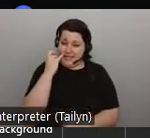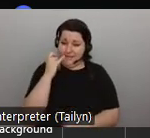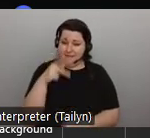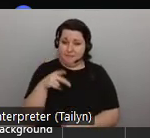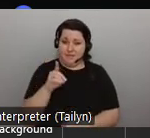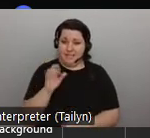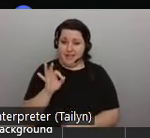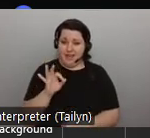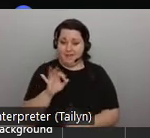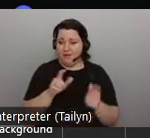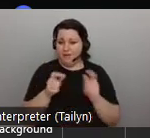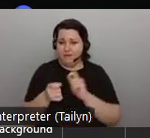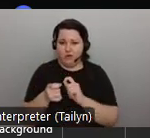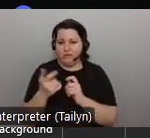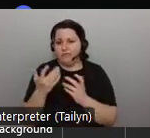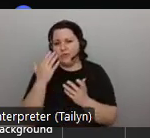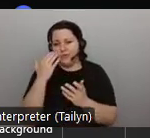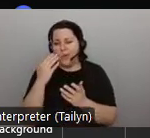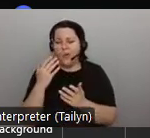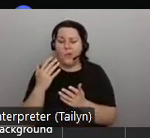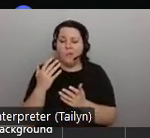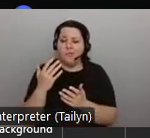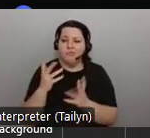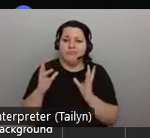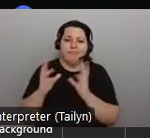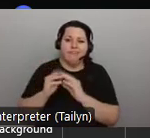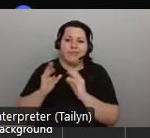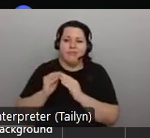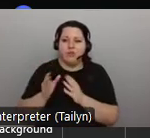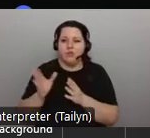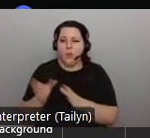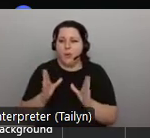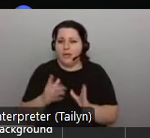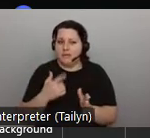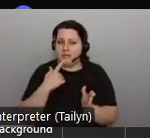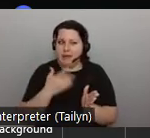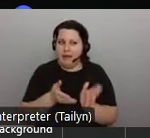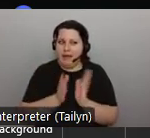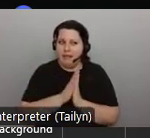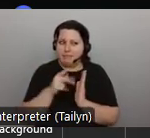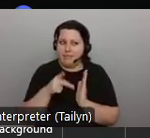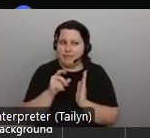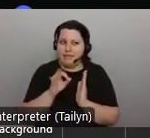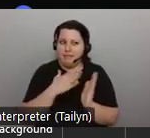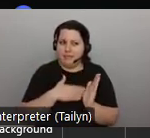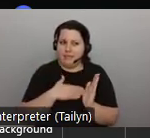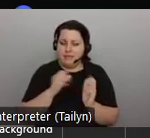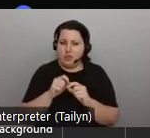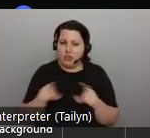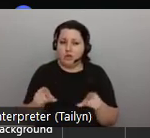I've darkened it on my version. So just be aware you might need to play with colors for